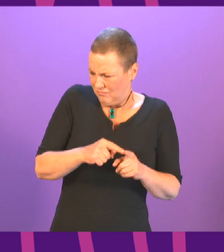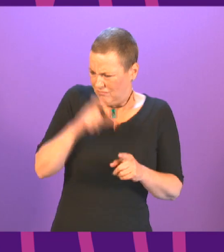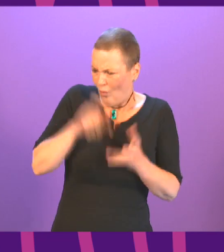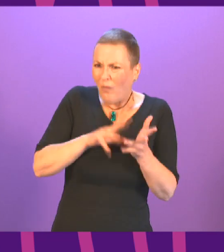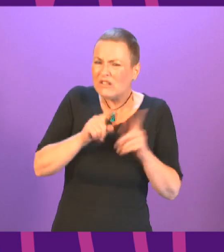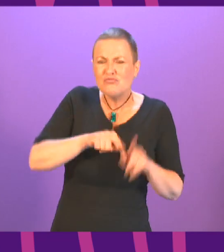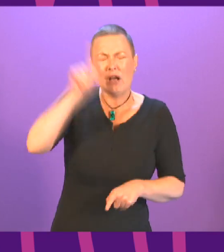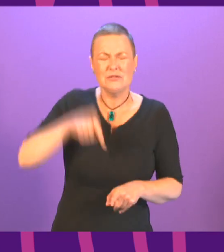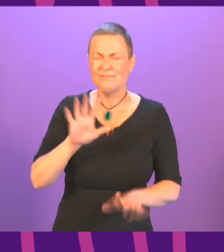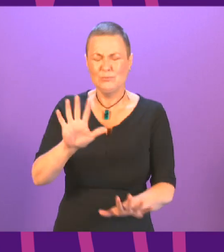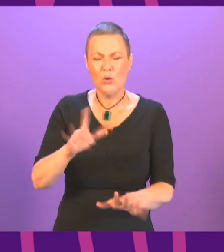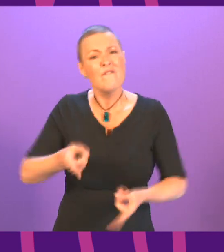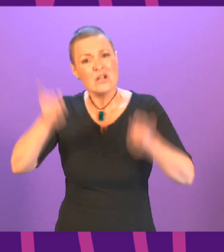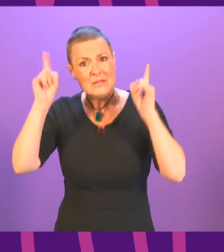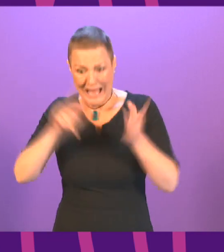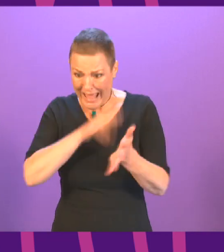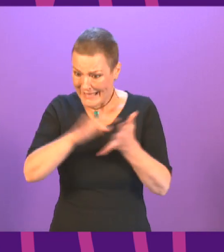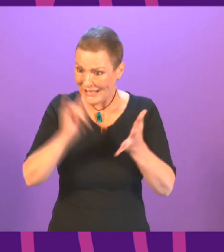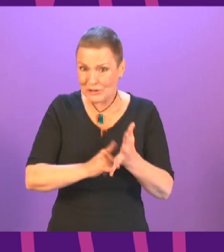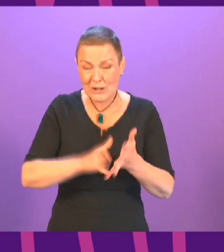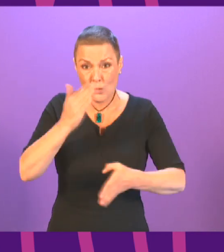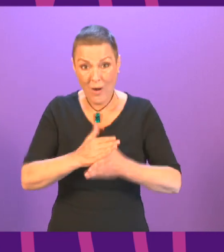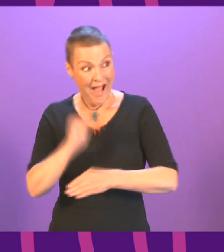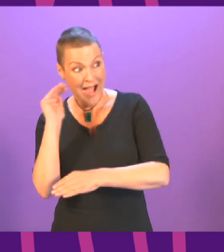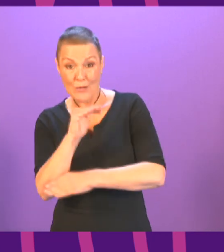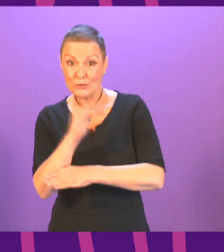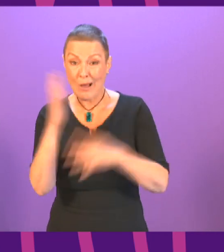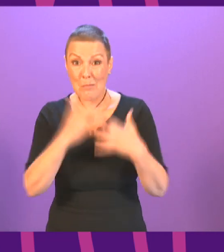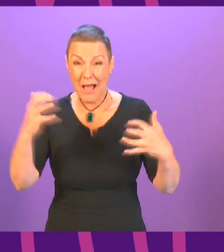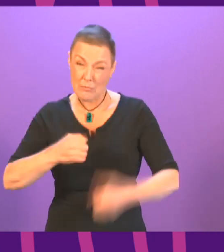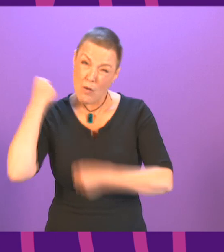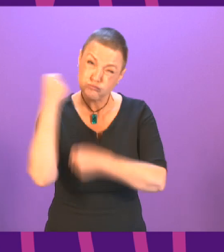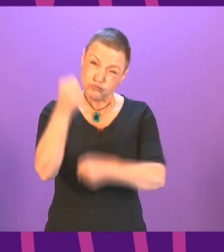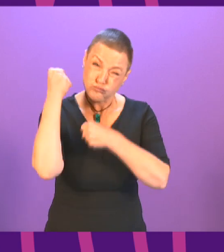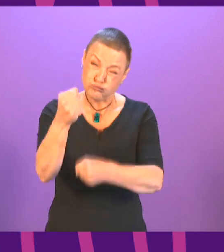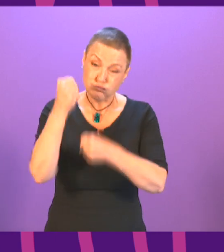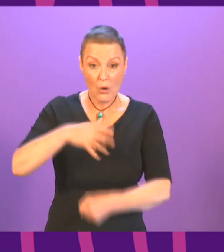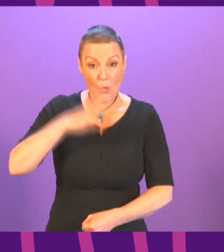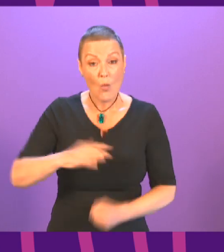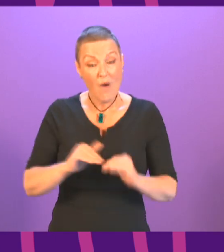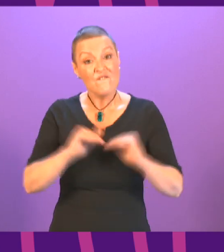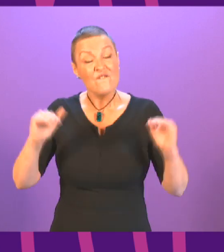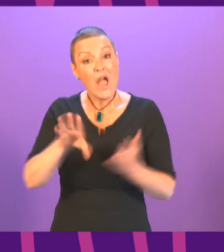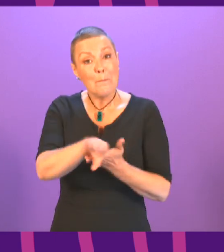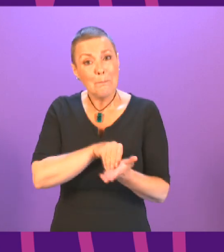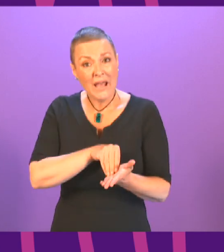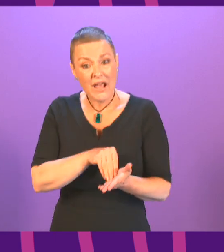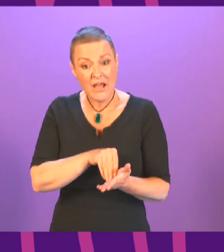Today, NHS workers are demonstrating outside Parliament for fair pay. They deserve more